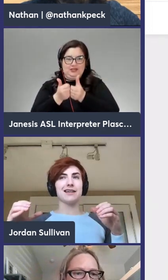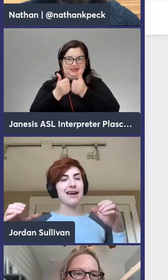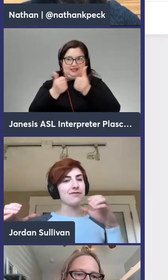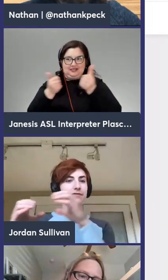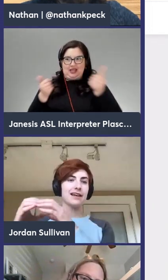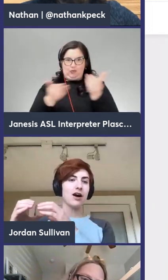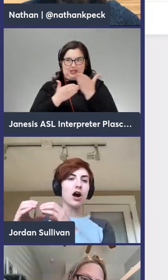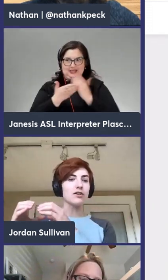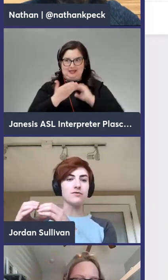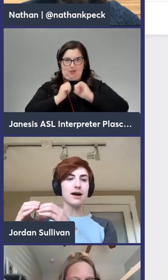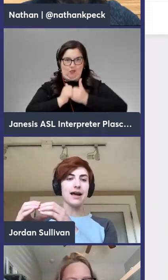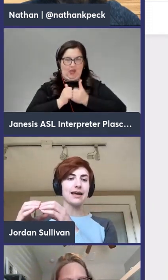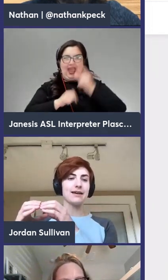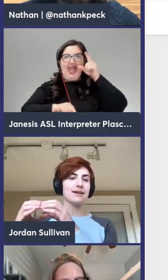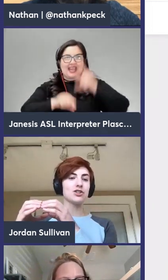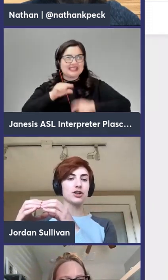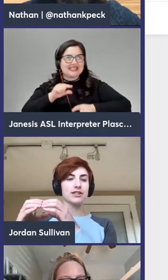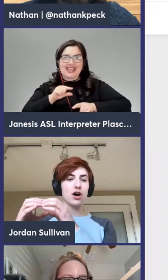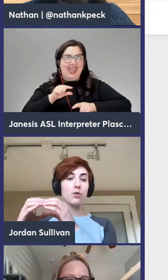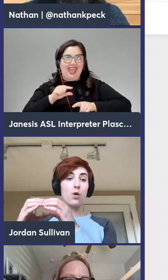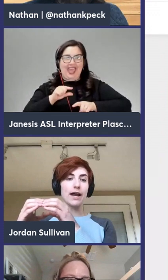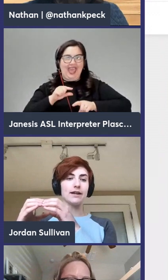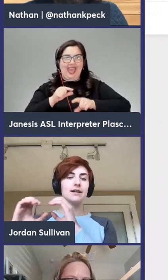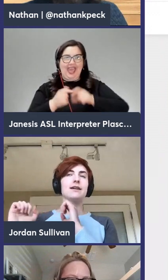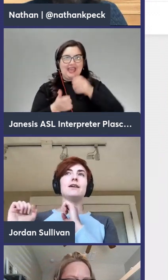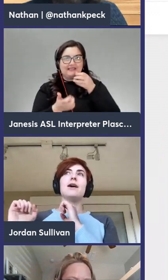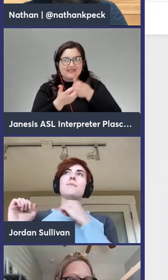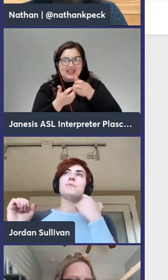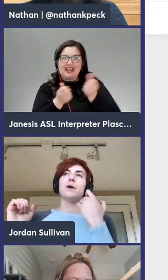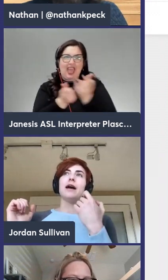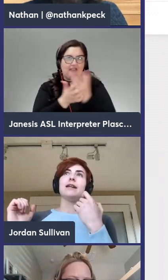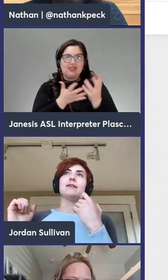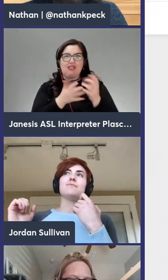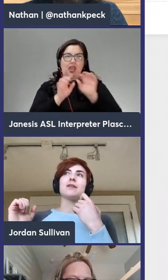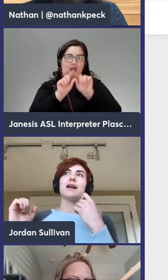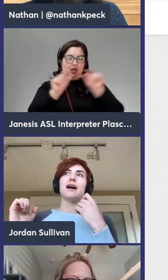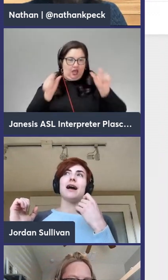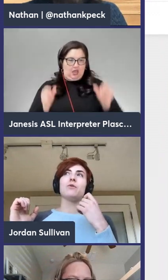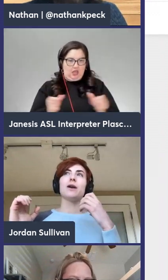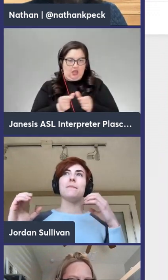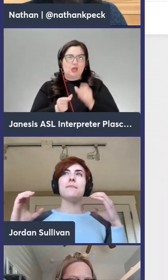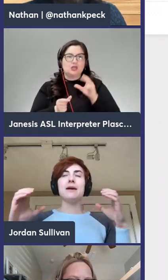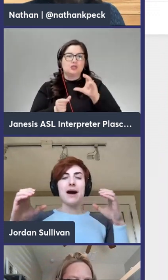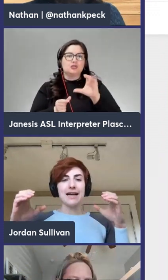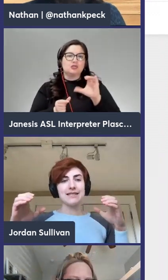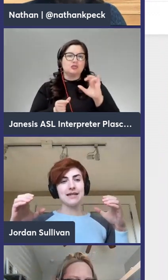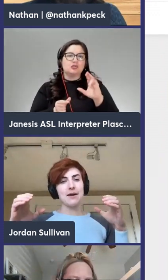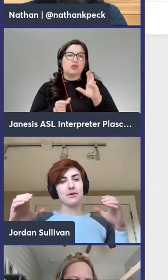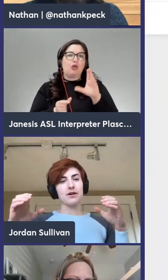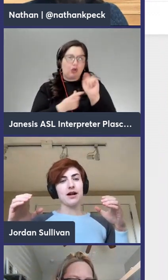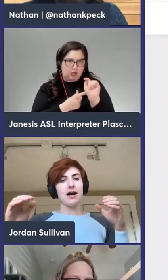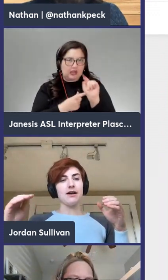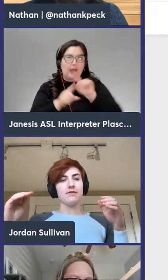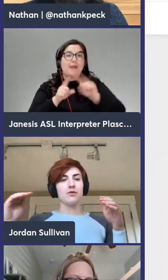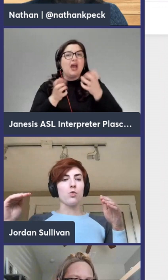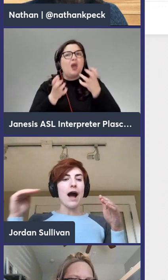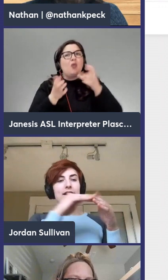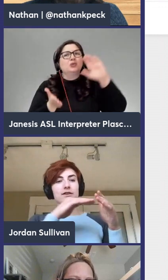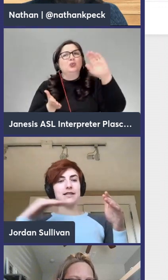because I can't fit all of my circuits on one. But I wanna minimize the number of wires